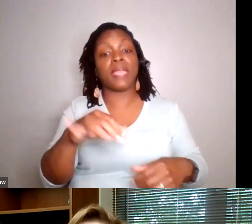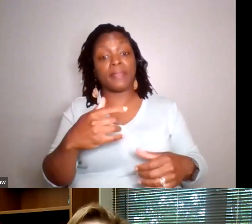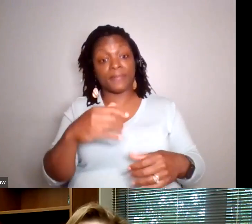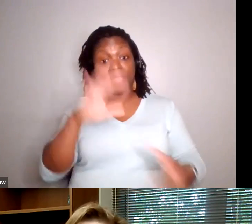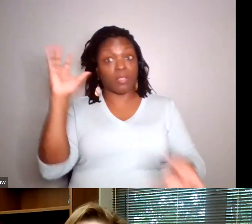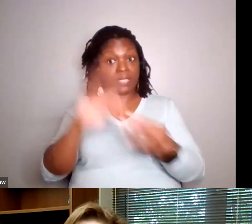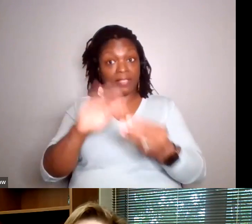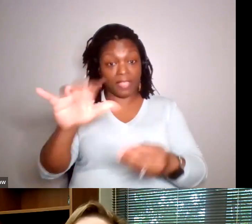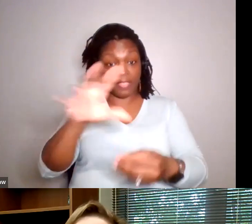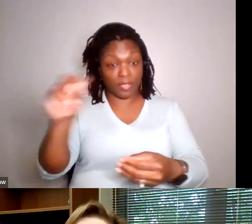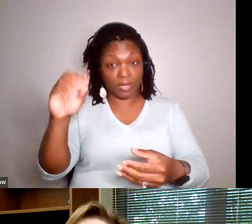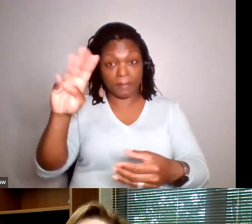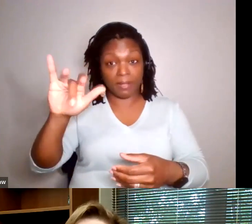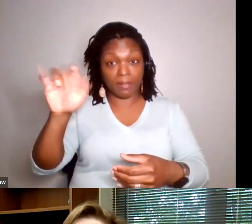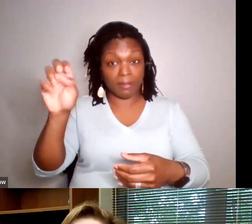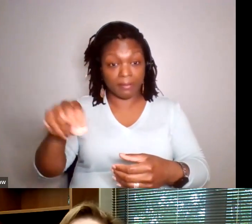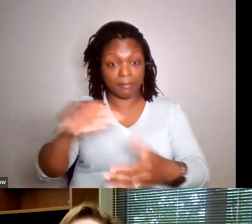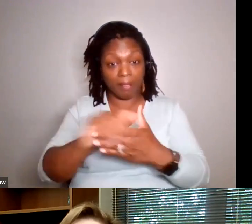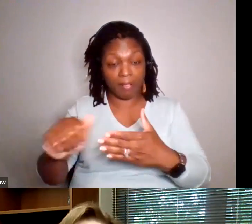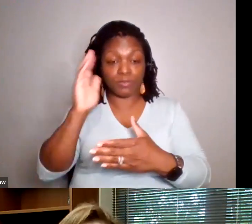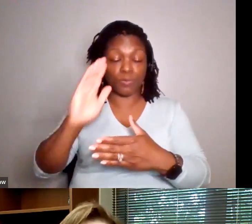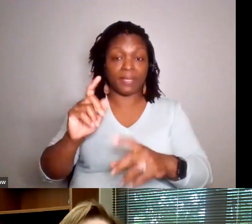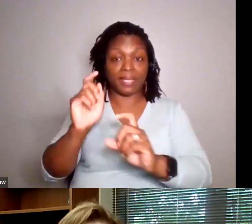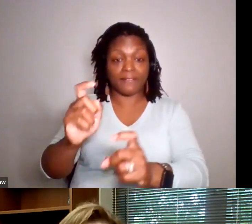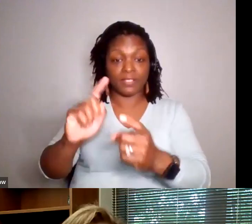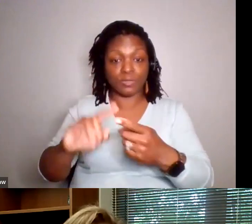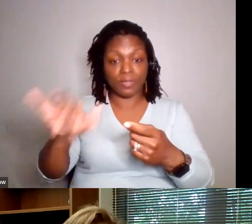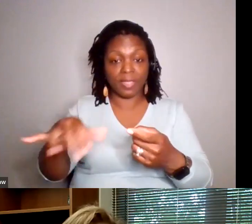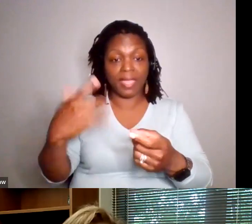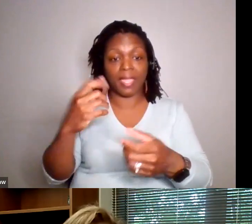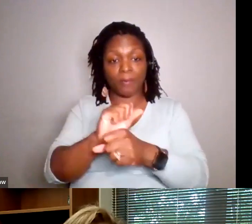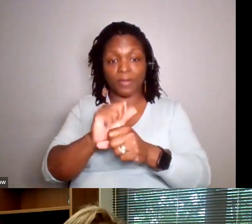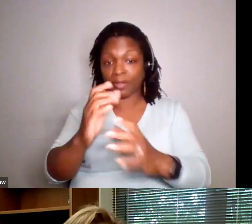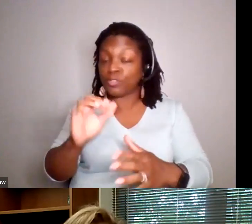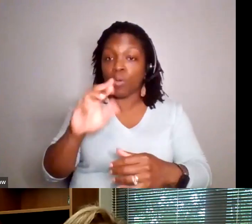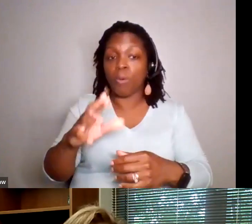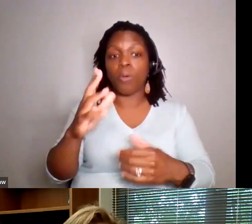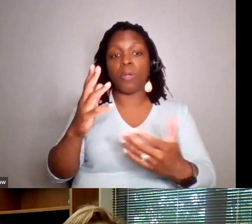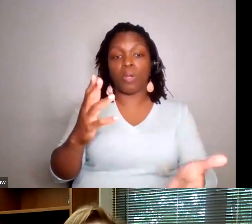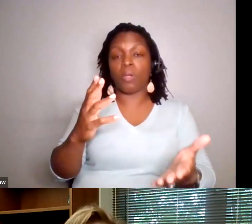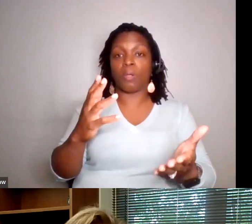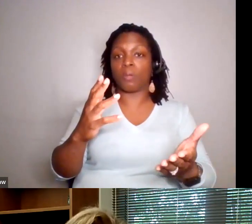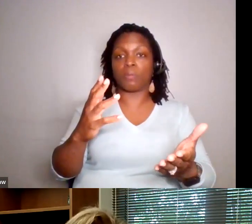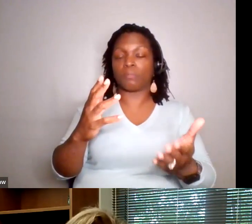If not, what happens to the balance. Yeah, and i'm I was trying to turn around and see if I could find my house.